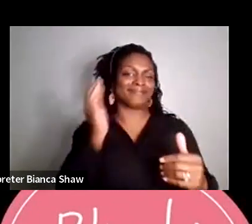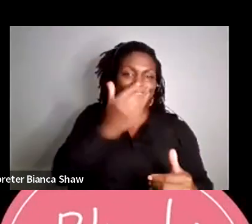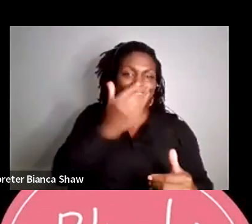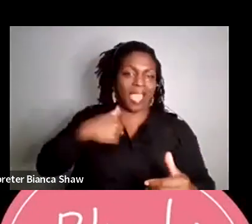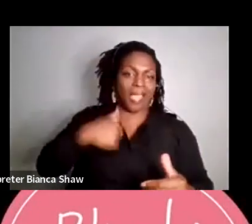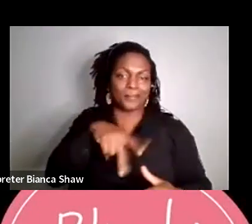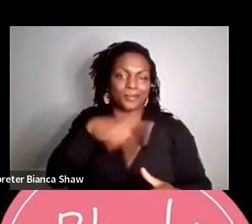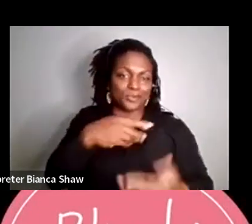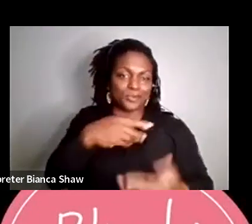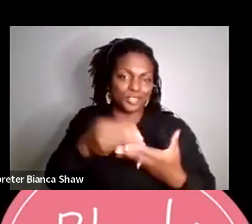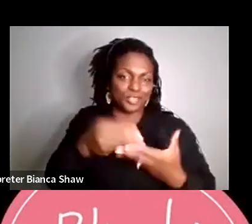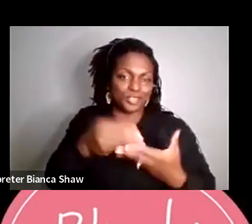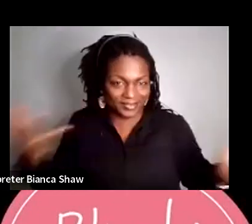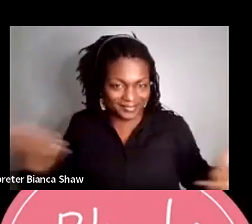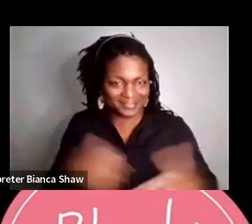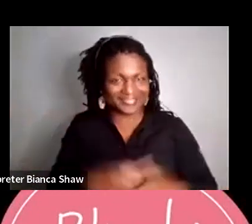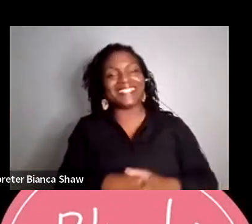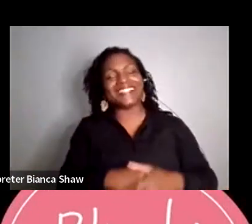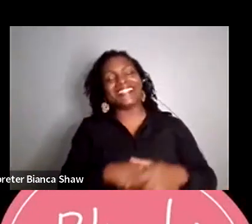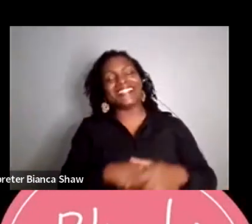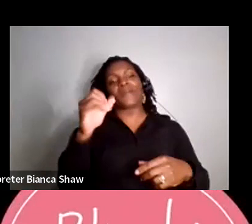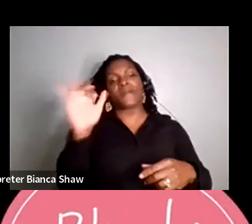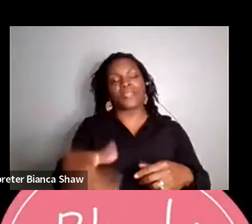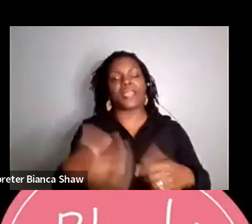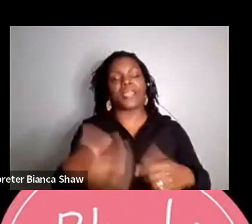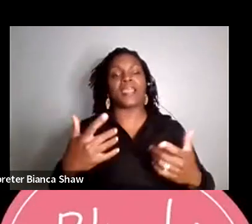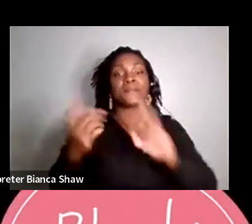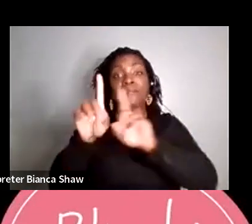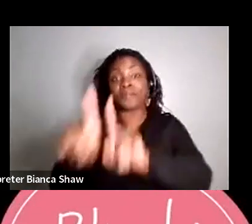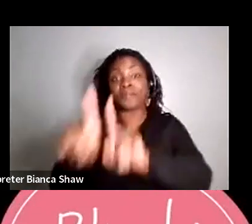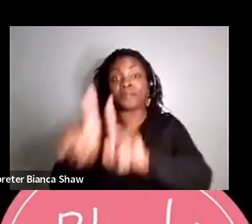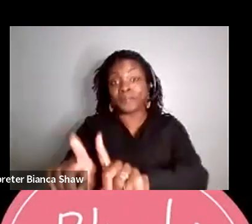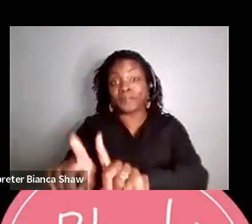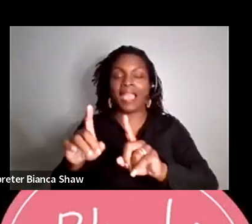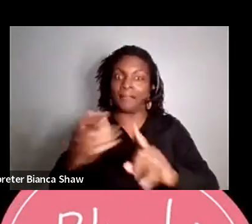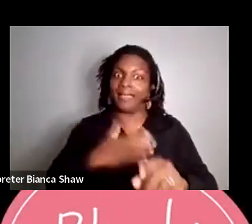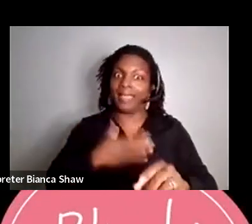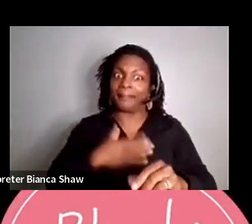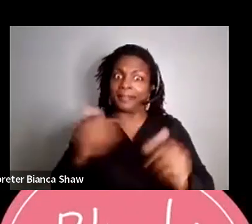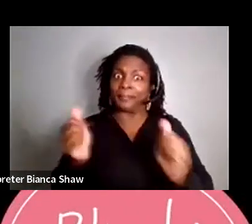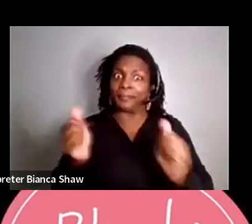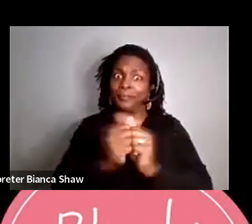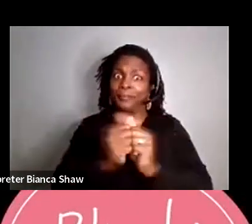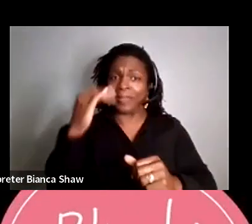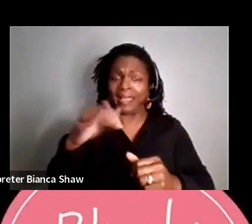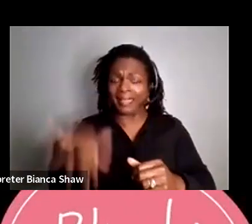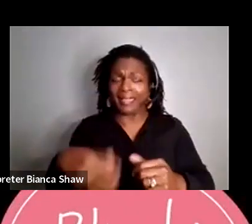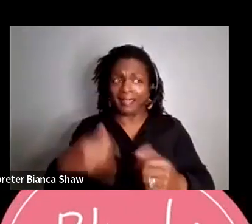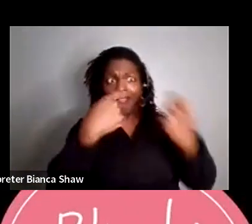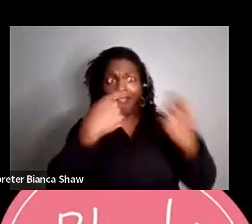We got to the ingredient they wanted, and there were a 1 million questions I asked them, just like a personal shop, or would you know?